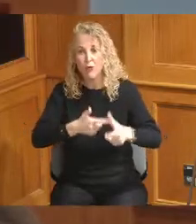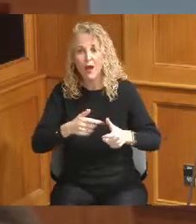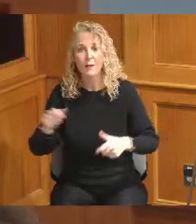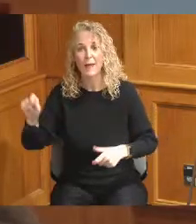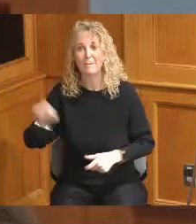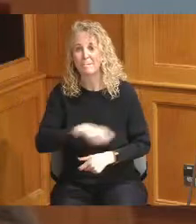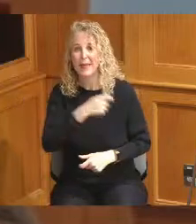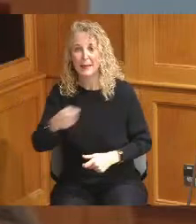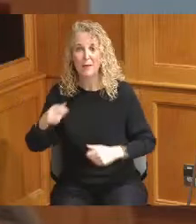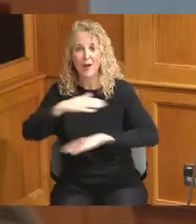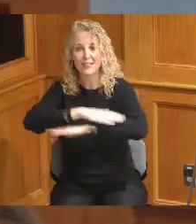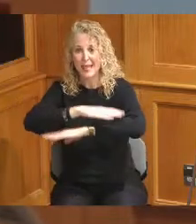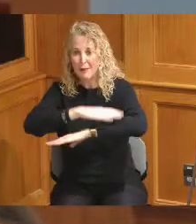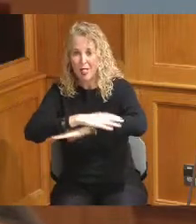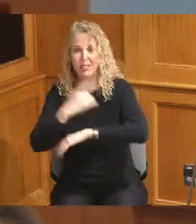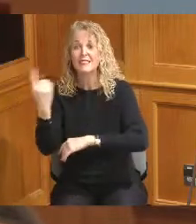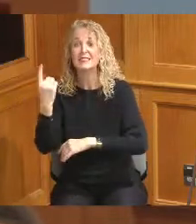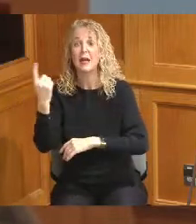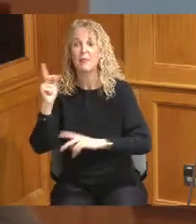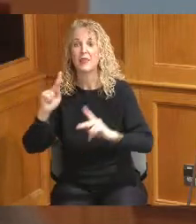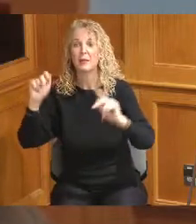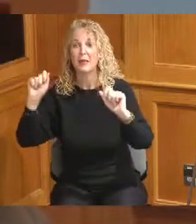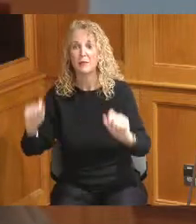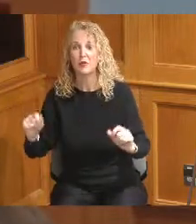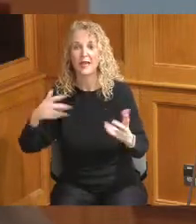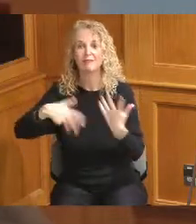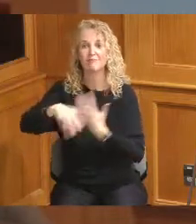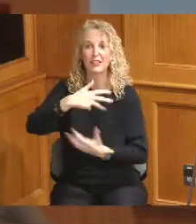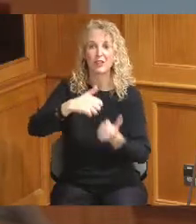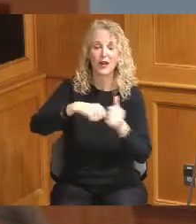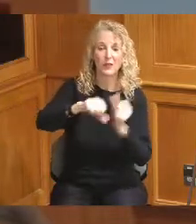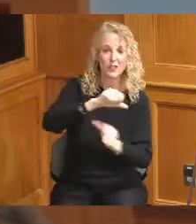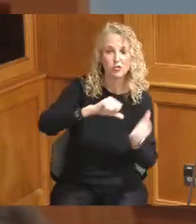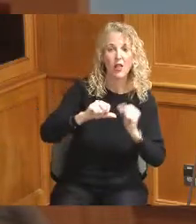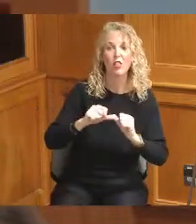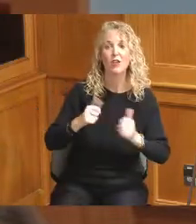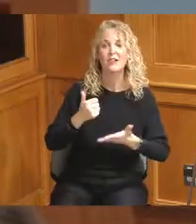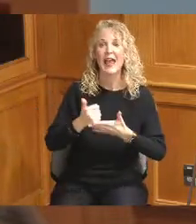know something that that you know the folks can interact with each other and just relax for a